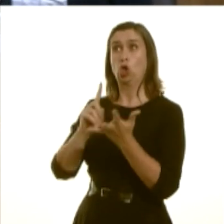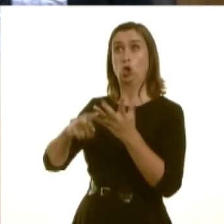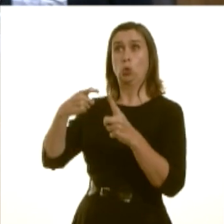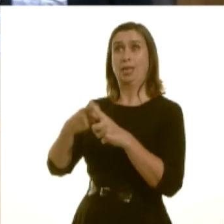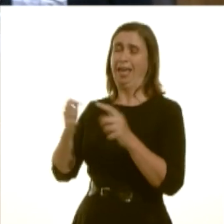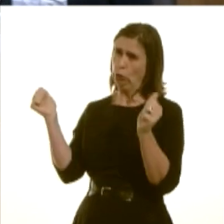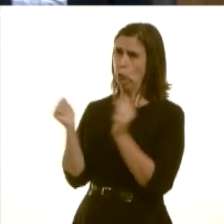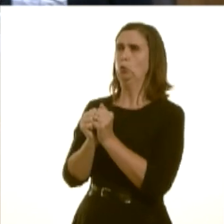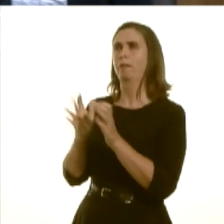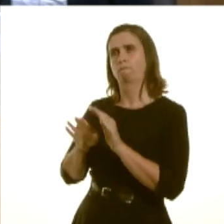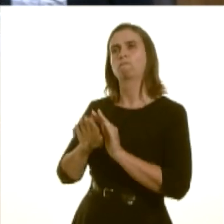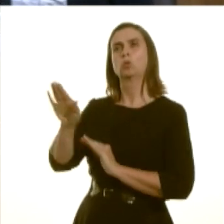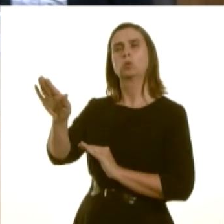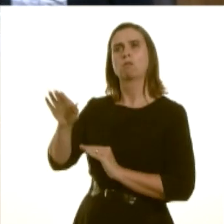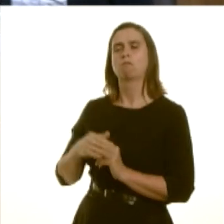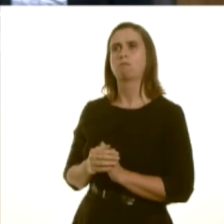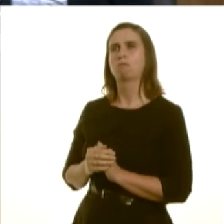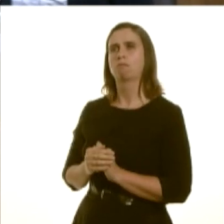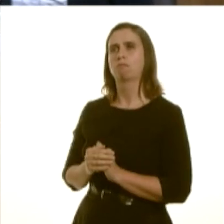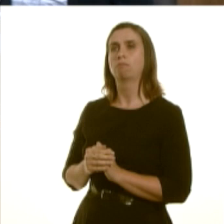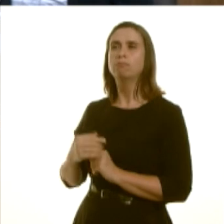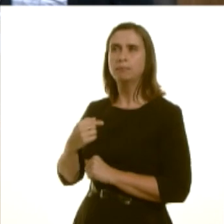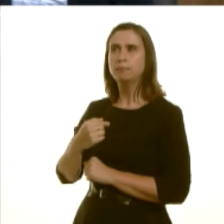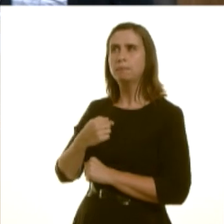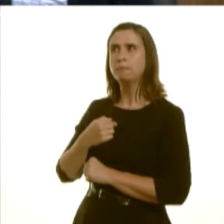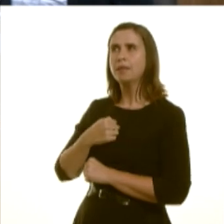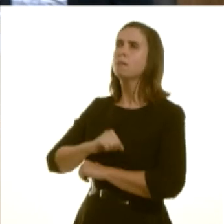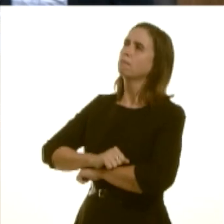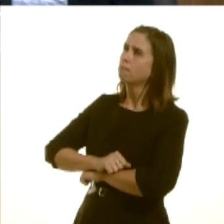the future. I listened very carefully to what the Prime Minister himself said when he said